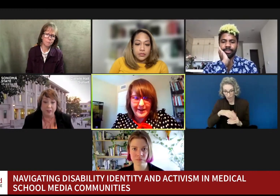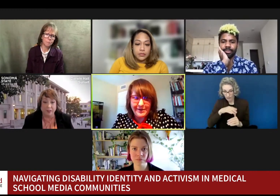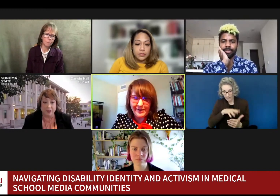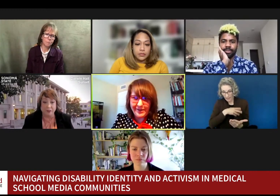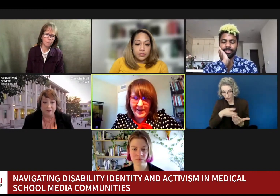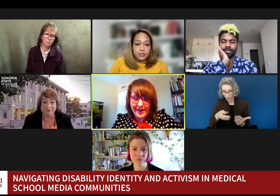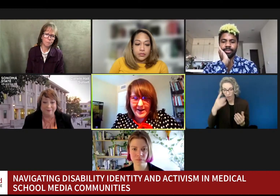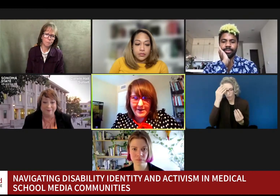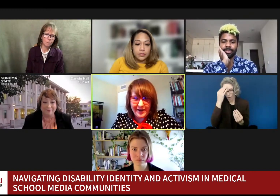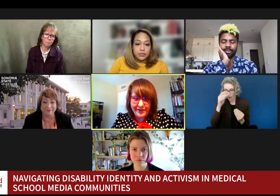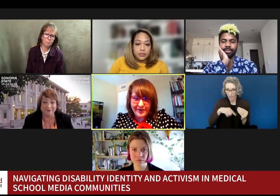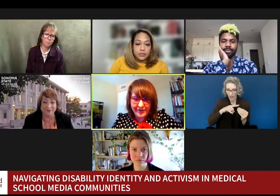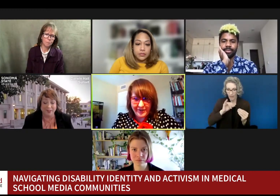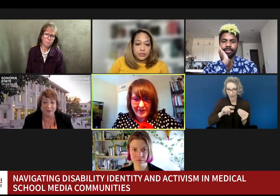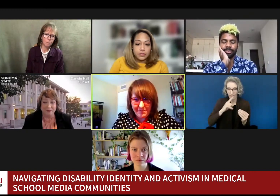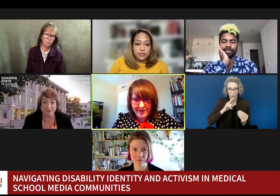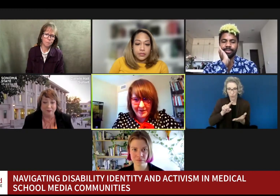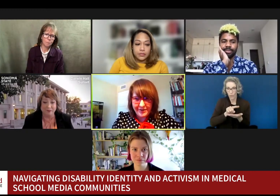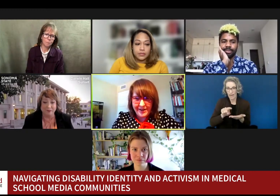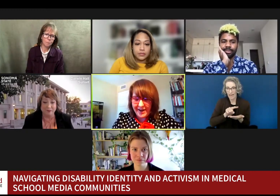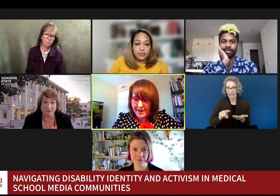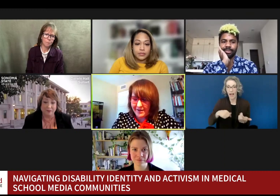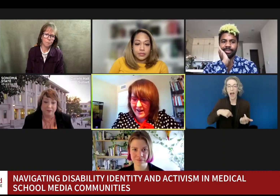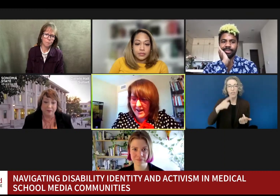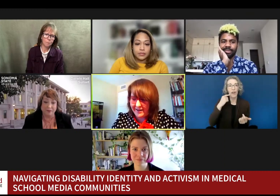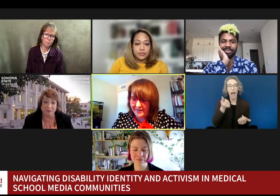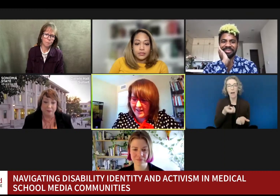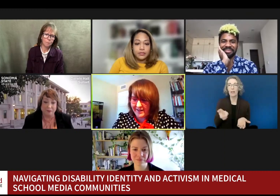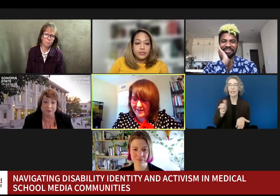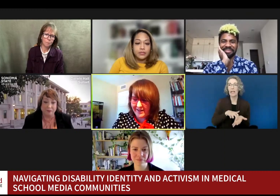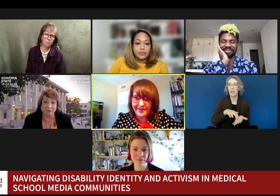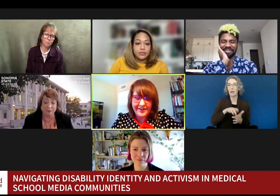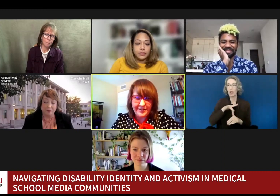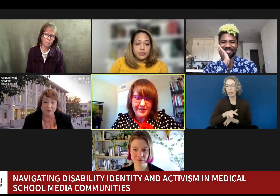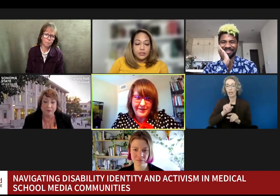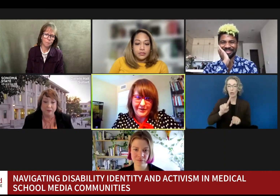I'm going to go to that 8am lecture, even though it's not mandatory. And I'm gonna ask, is autism lethal?